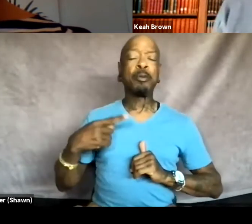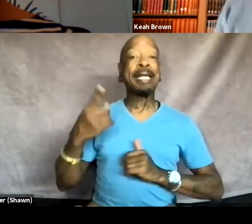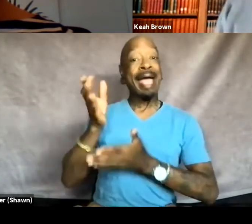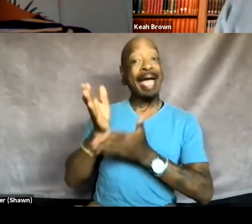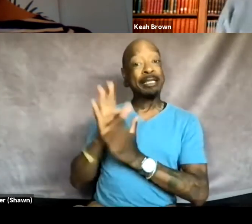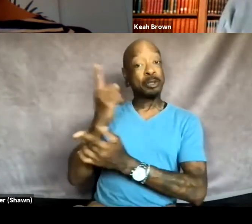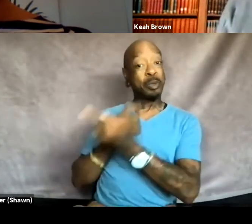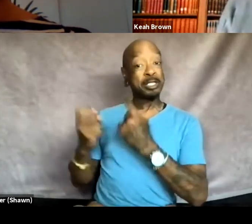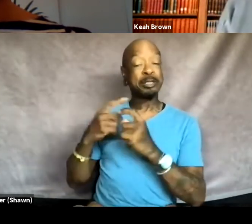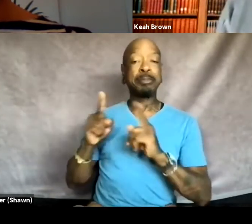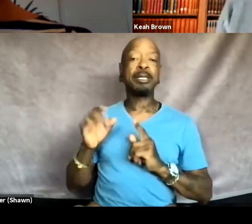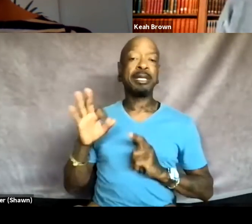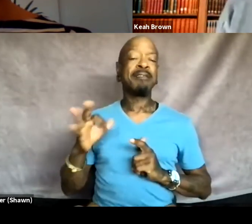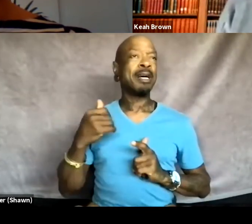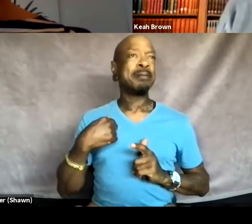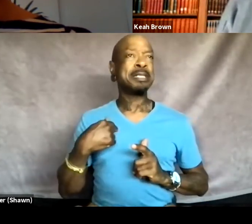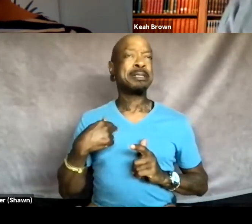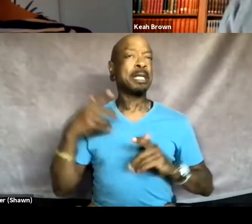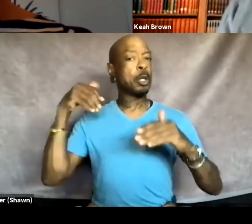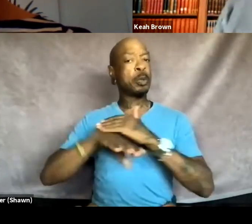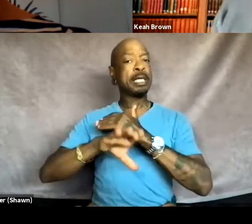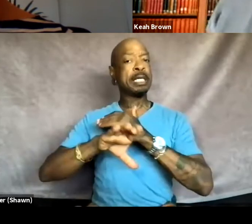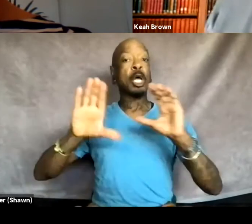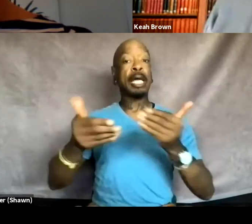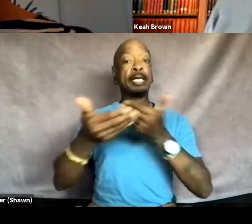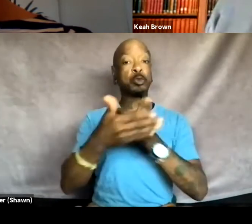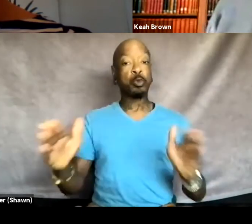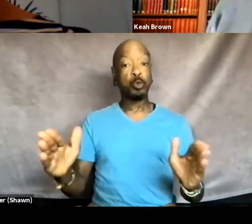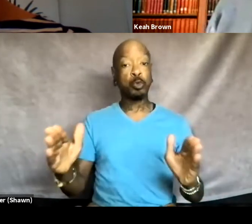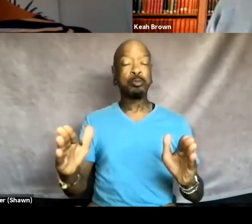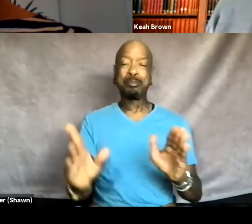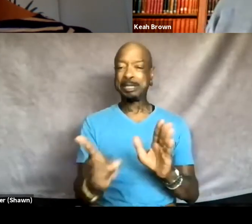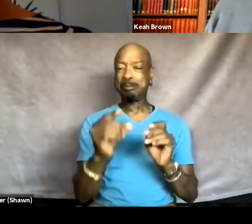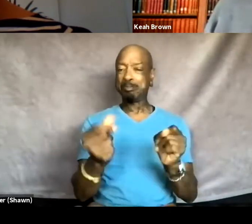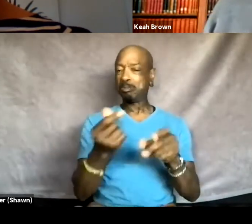Keah Brown: Passing on to a classroom or you know popping into something I'm just talking